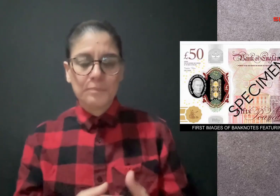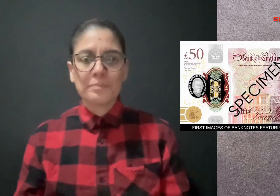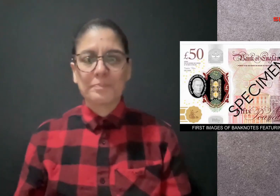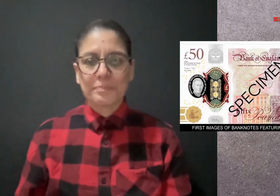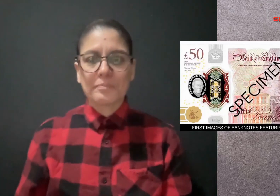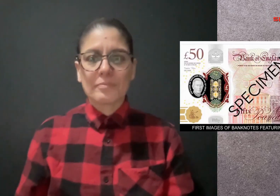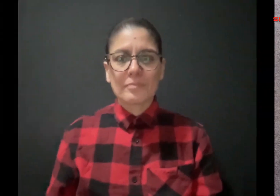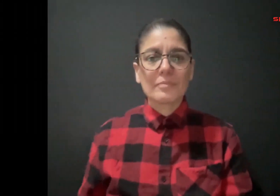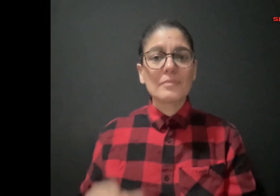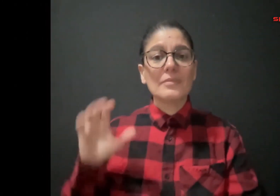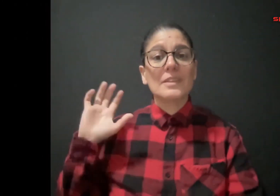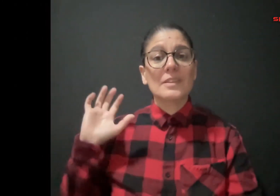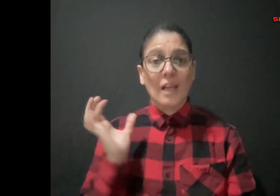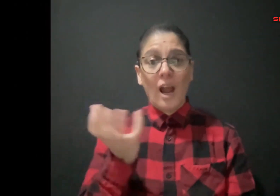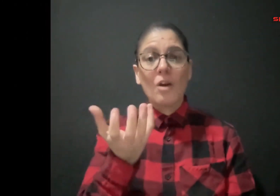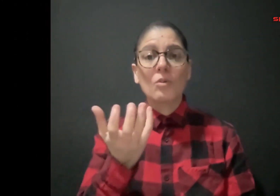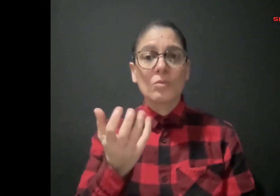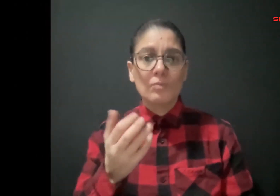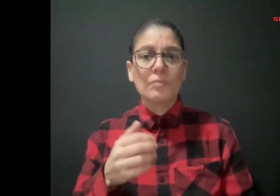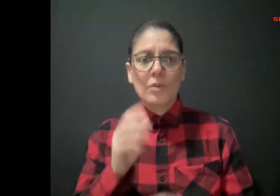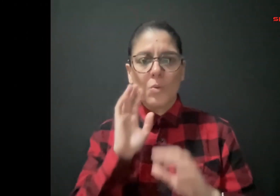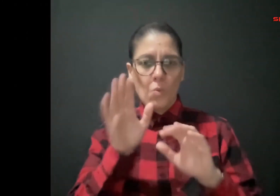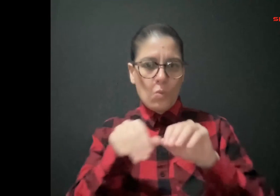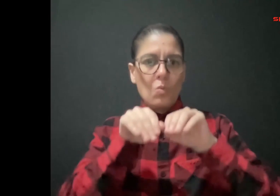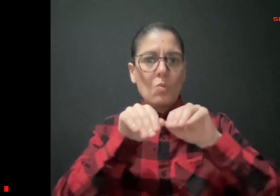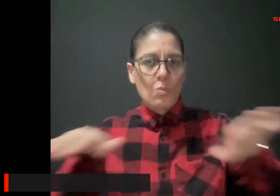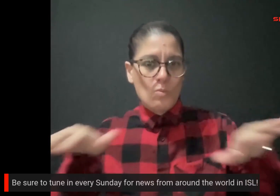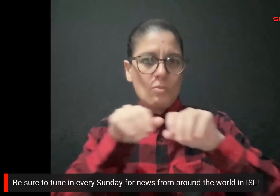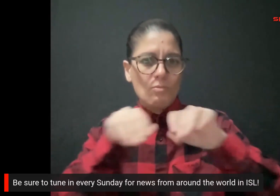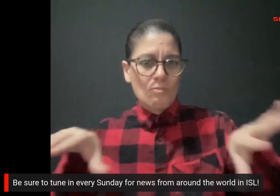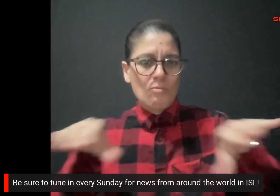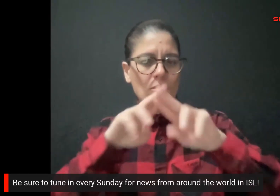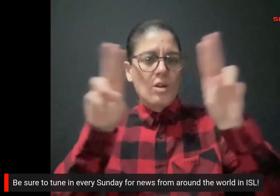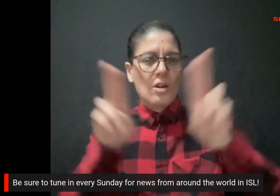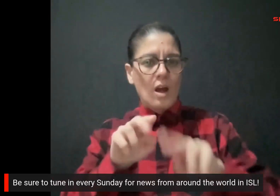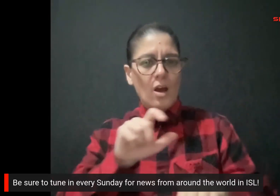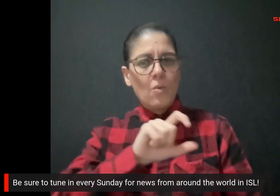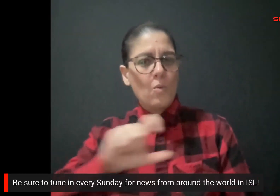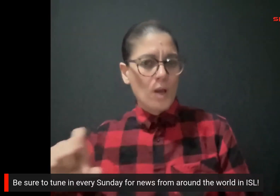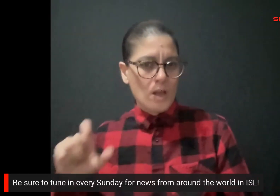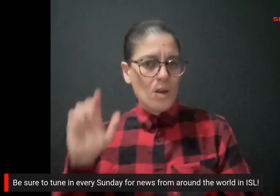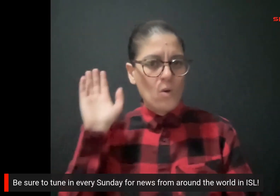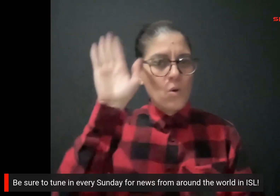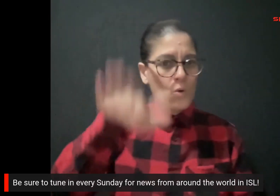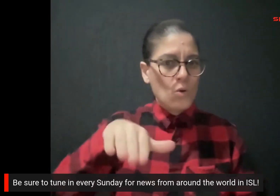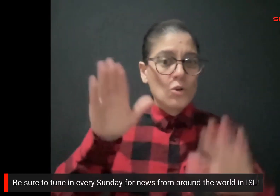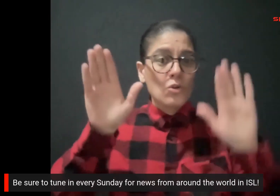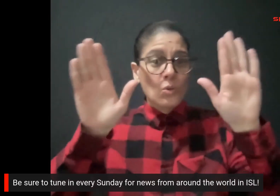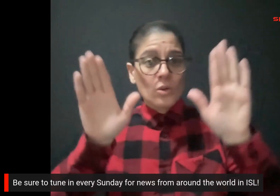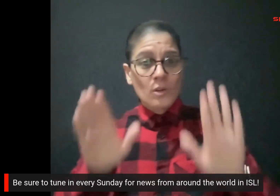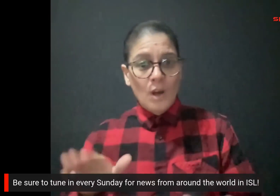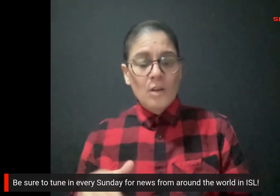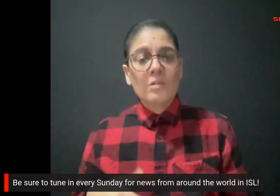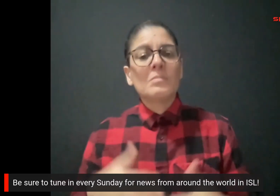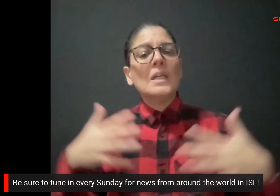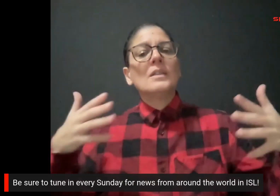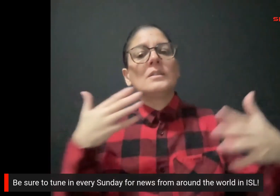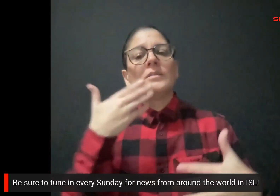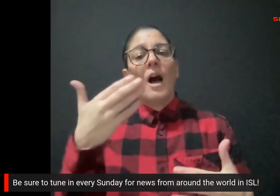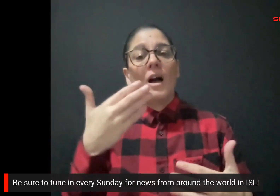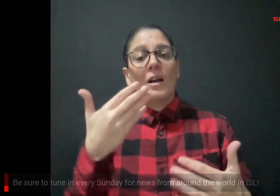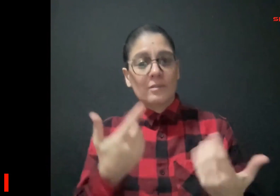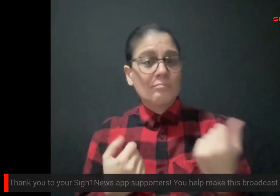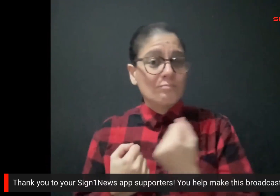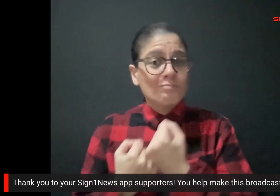earlier this month Sign1News will be broadcasting international news updates every Sunday a